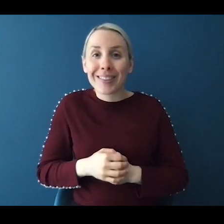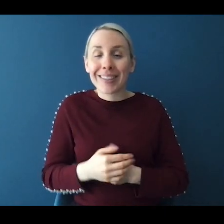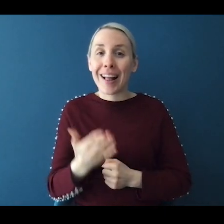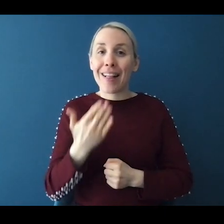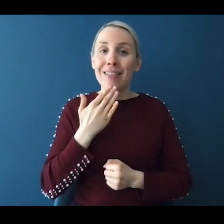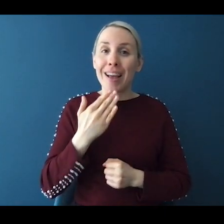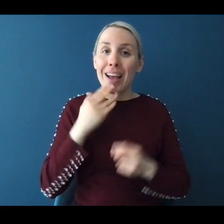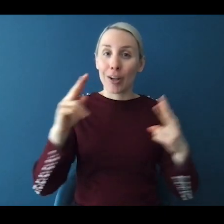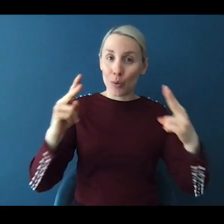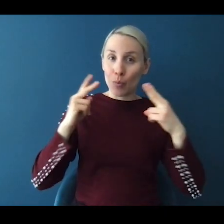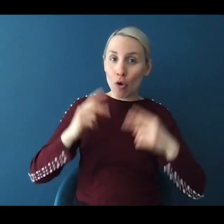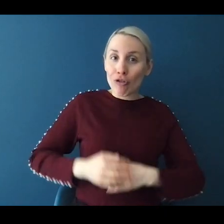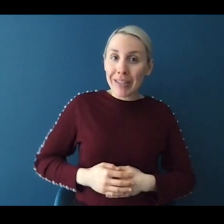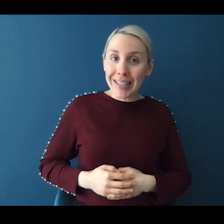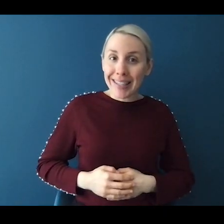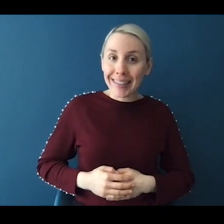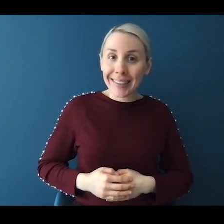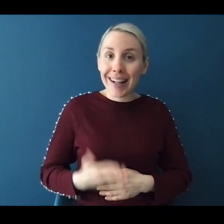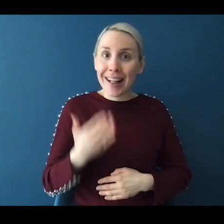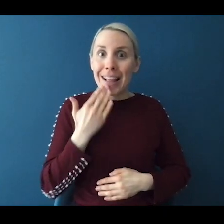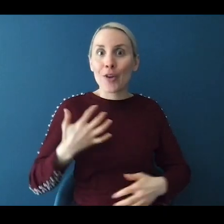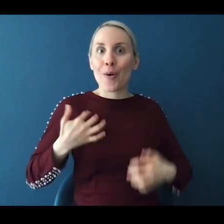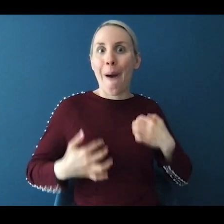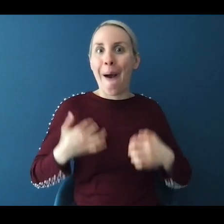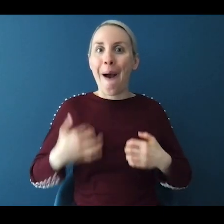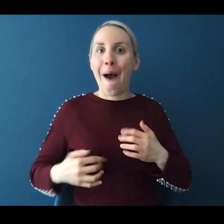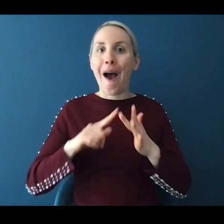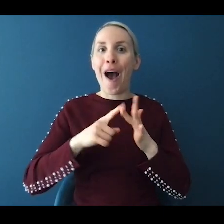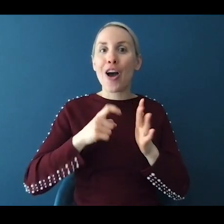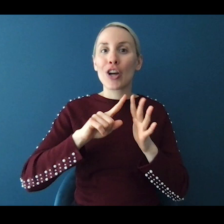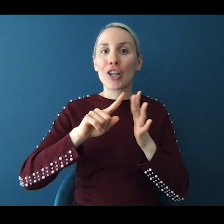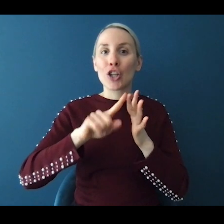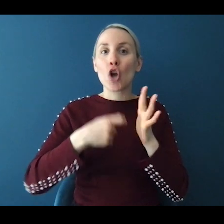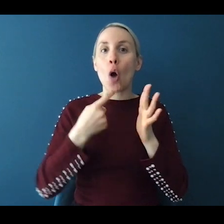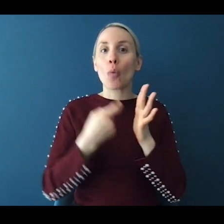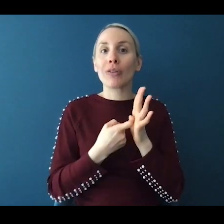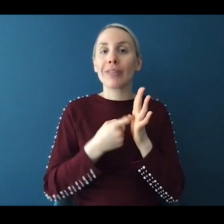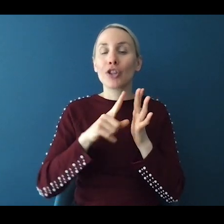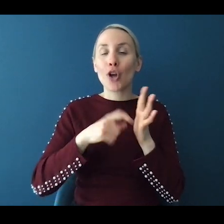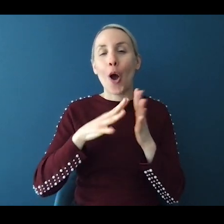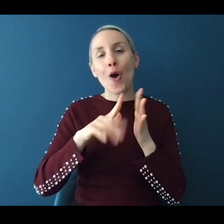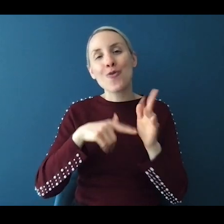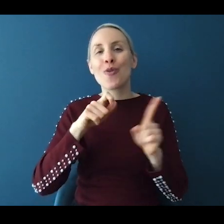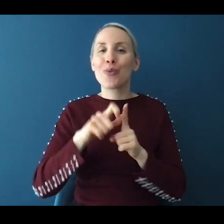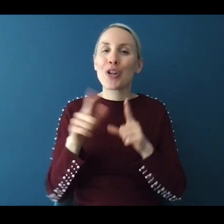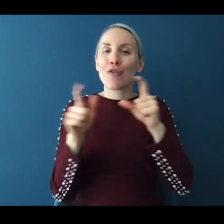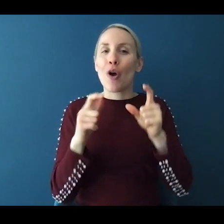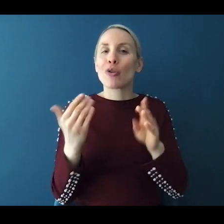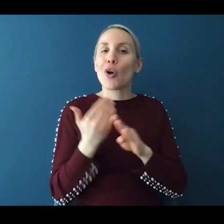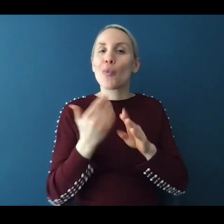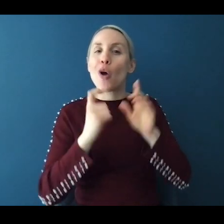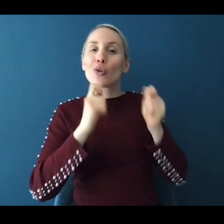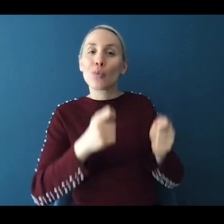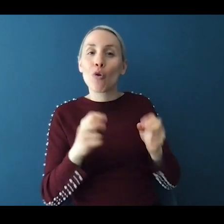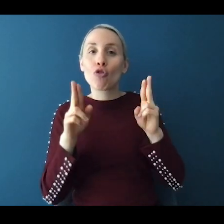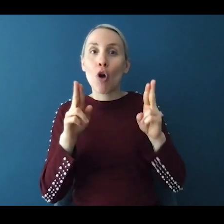for watching and joining us and for being interested in the Jerwood/Photoworks Awards and I’m sure we hope to read applications from lots of you.